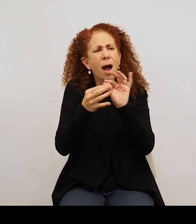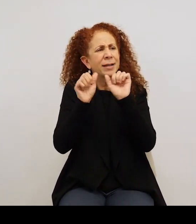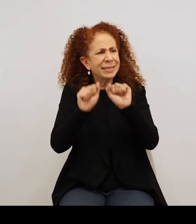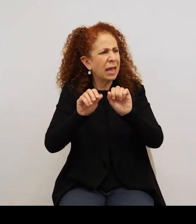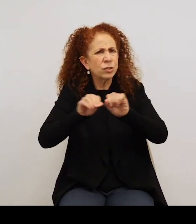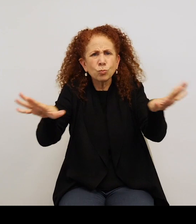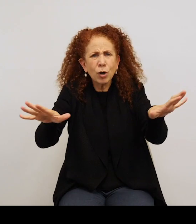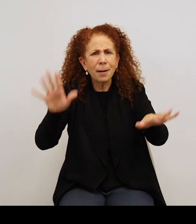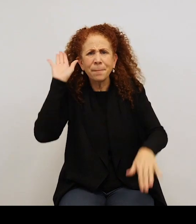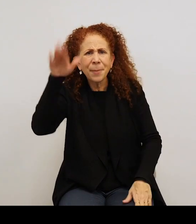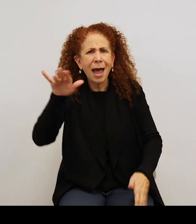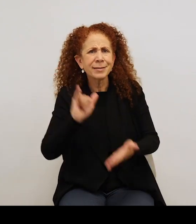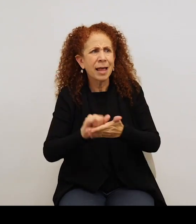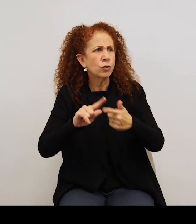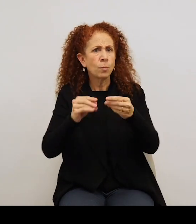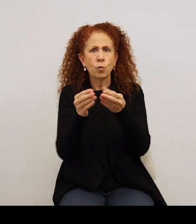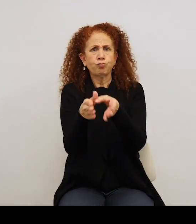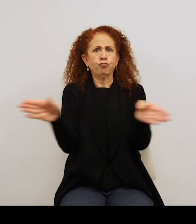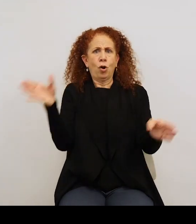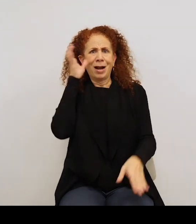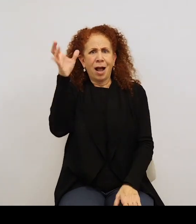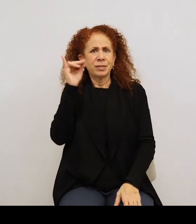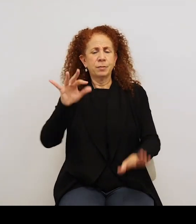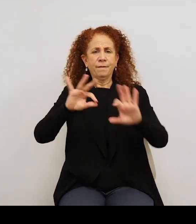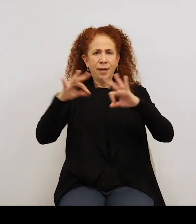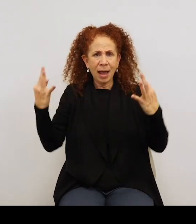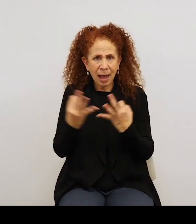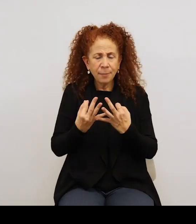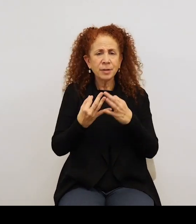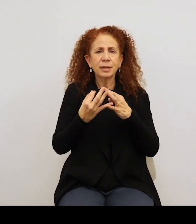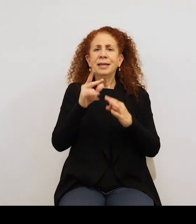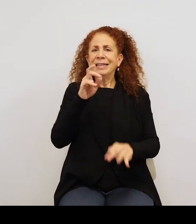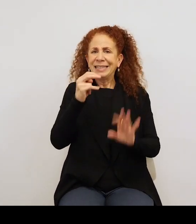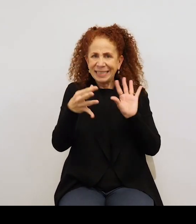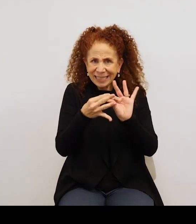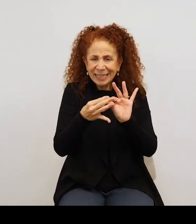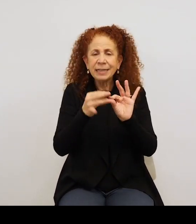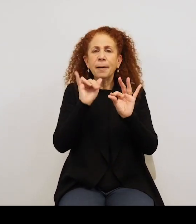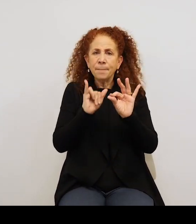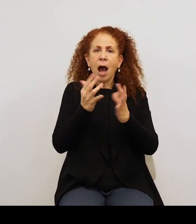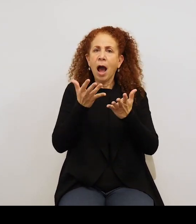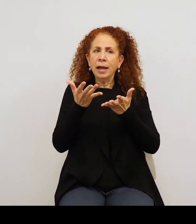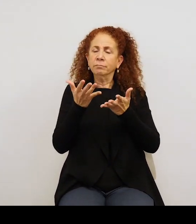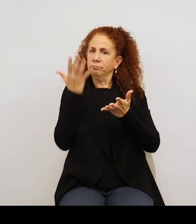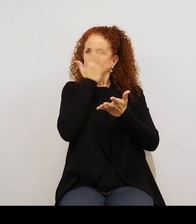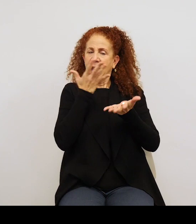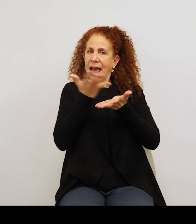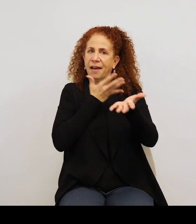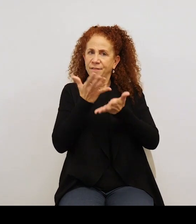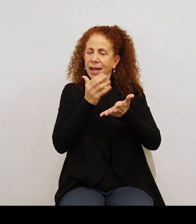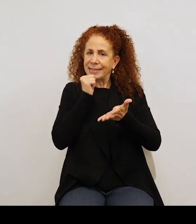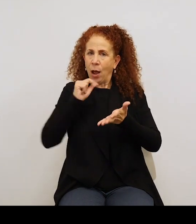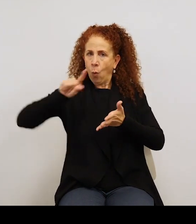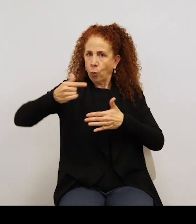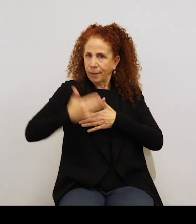beyond to a much broader sense of family and kin driven by affect rather than blood.